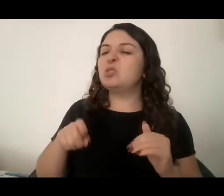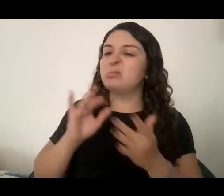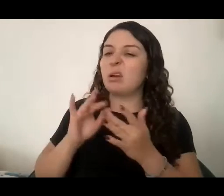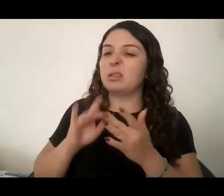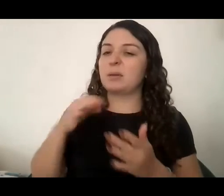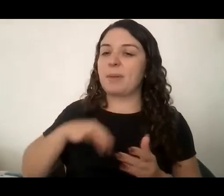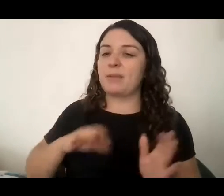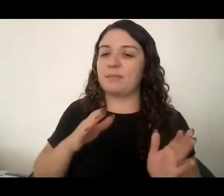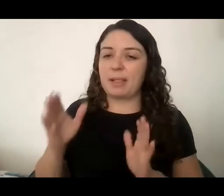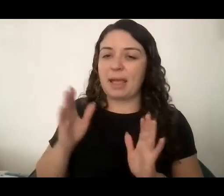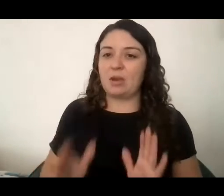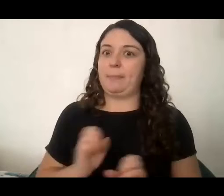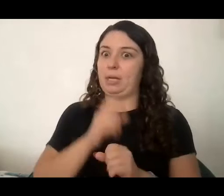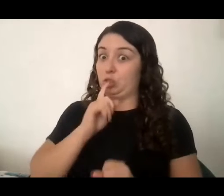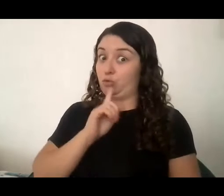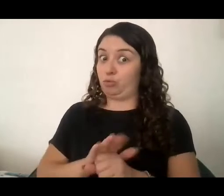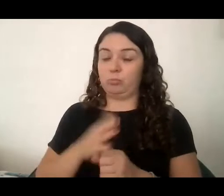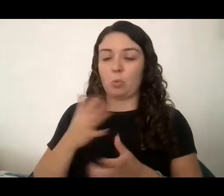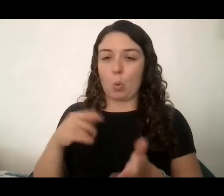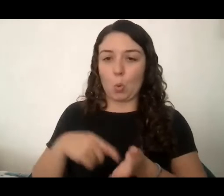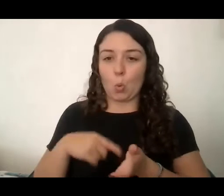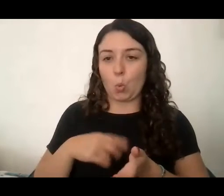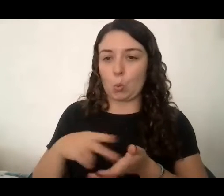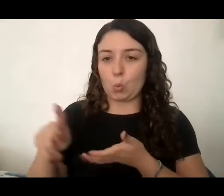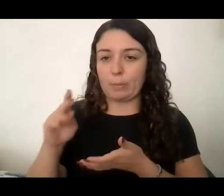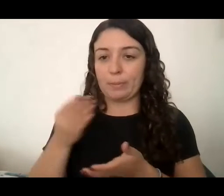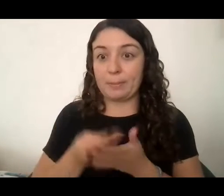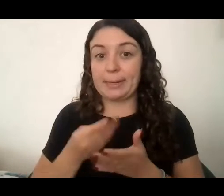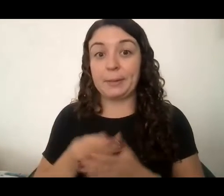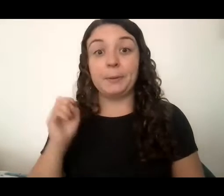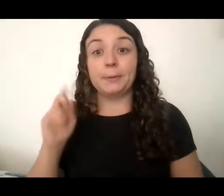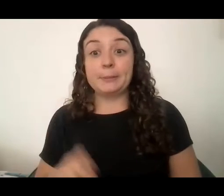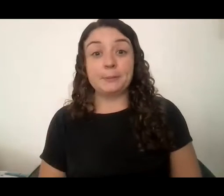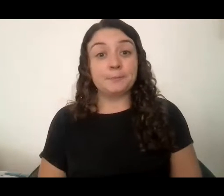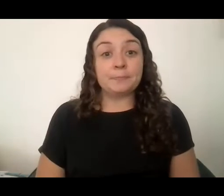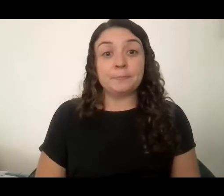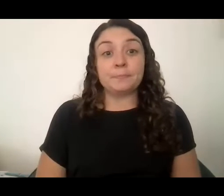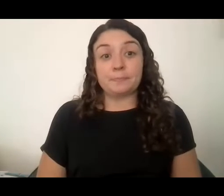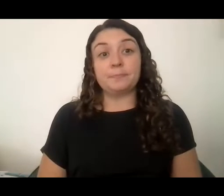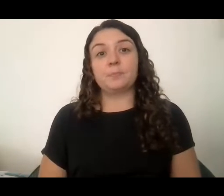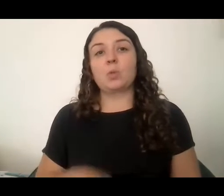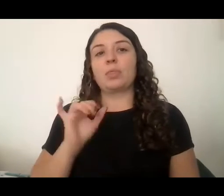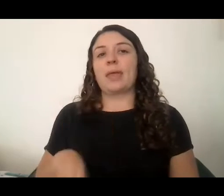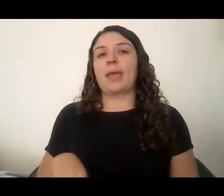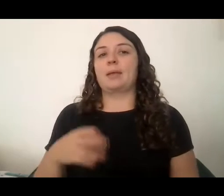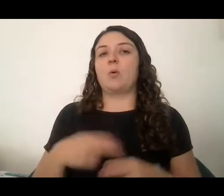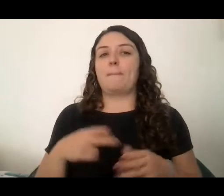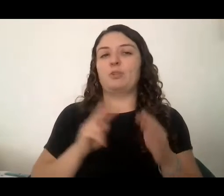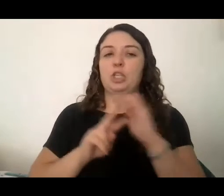It's a little bit more complicated. Okay. I am going to pause again,